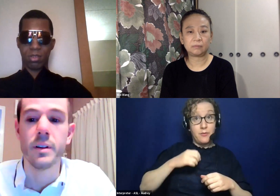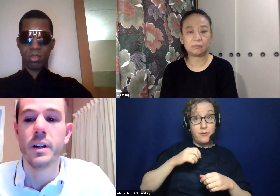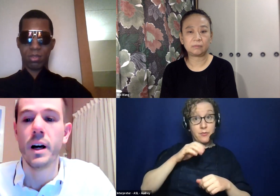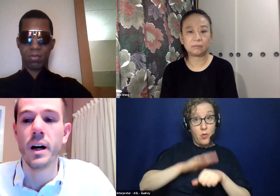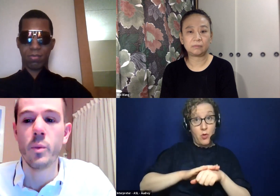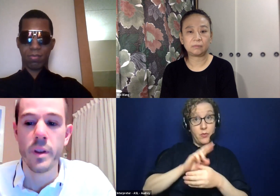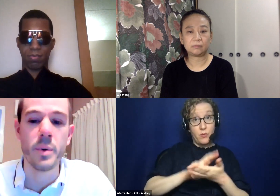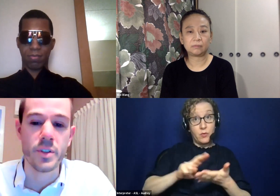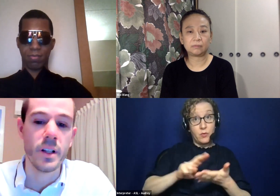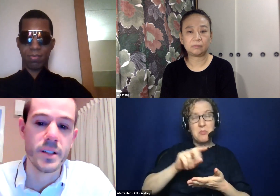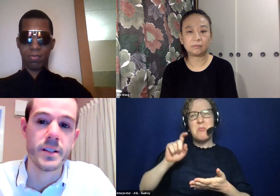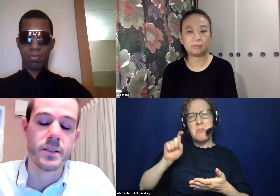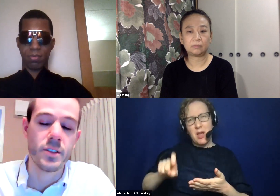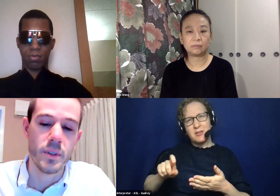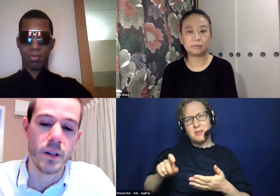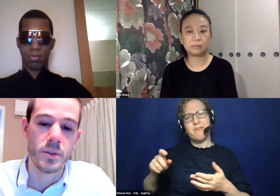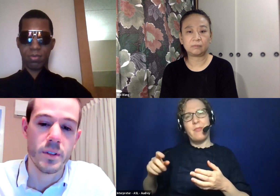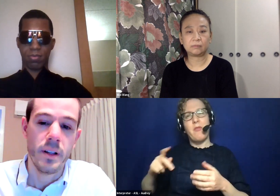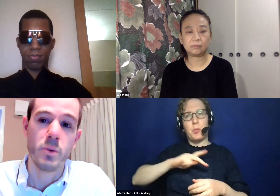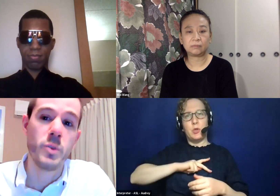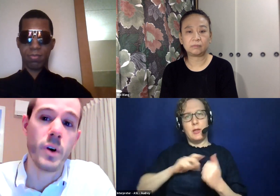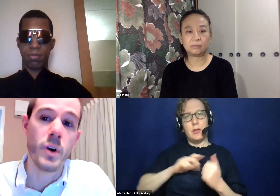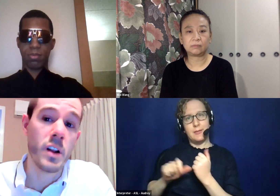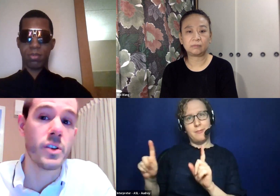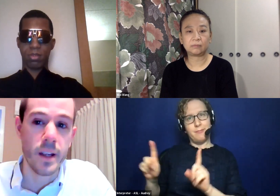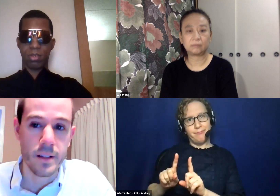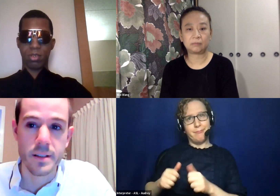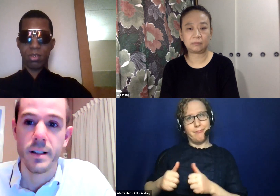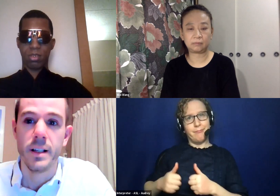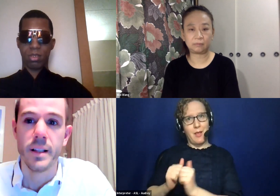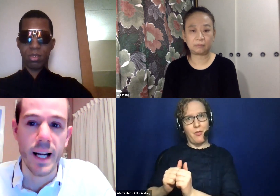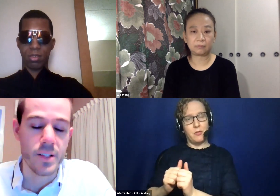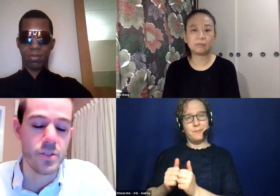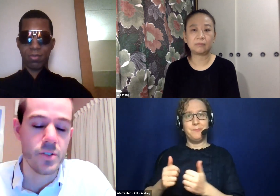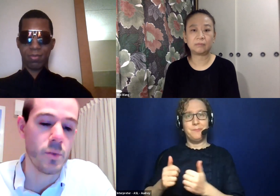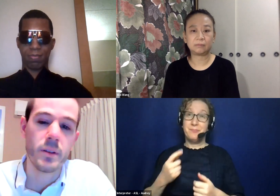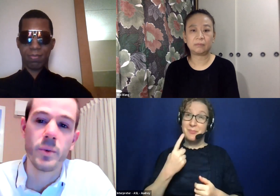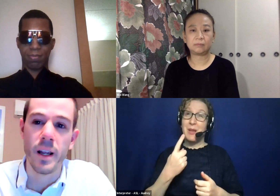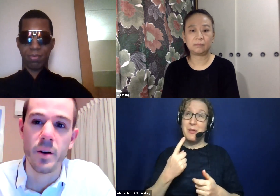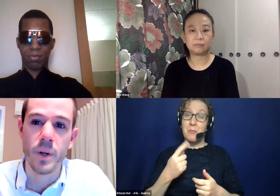I would have to live with a personal assistant, so that was one of the major things that I had